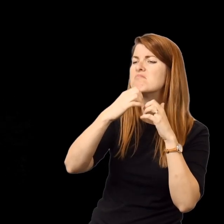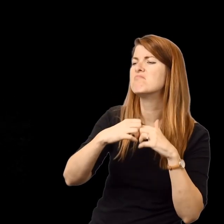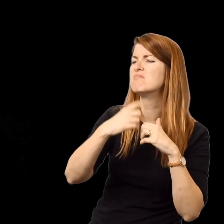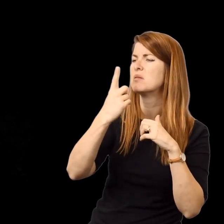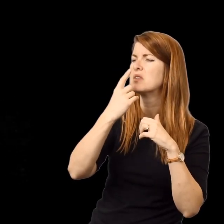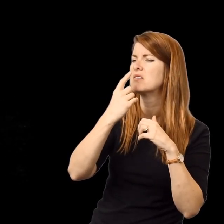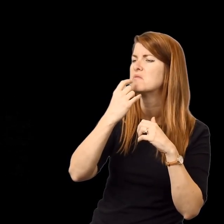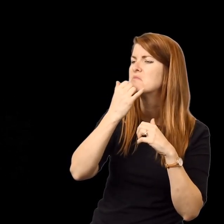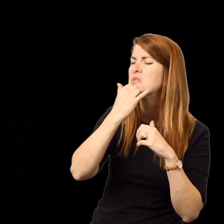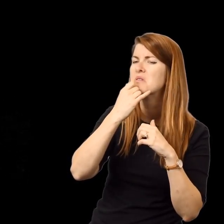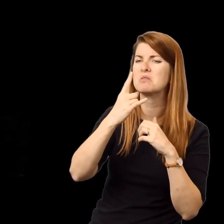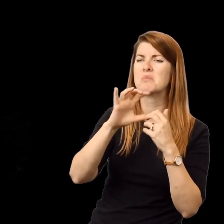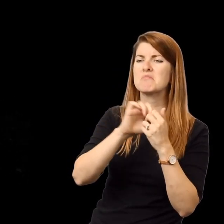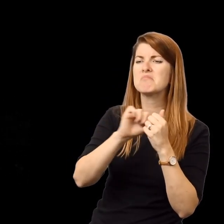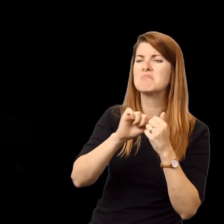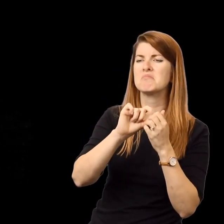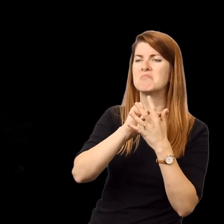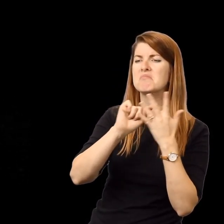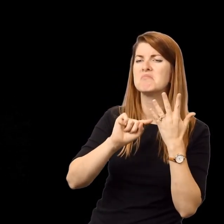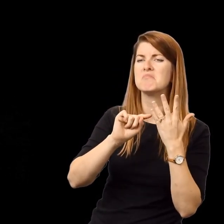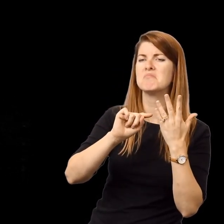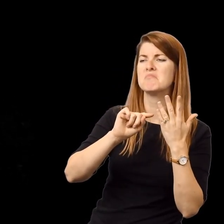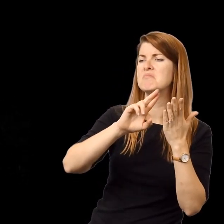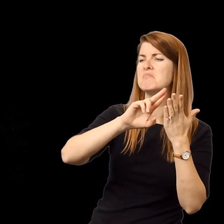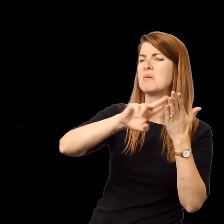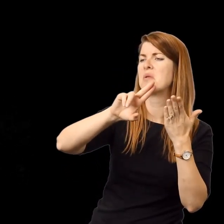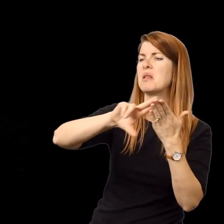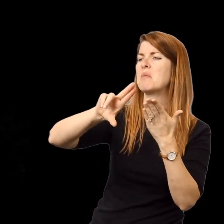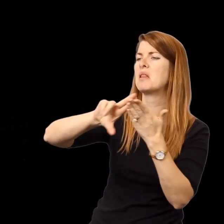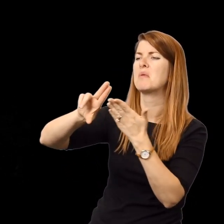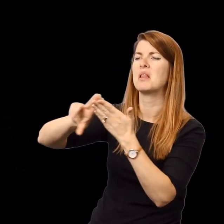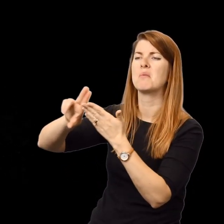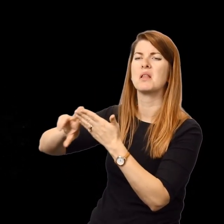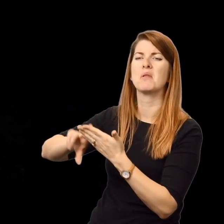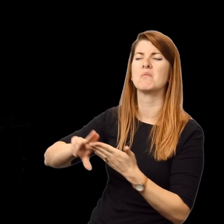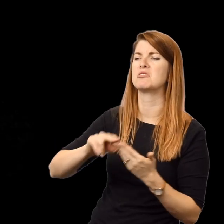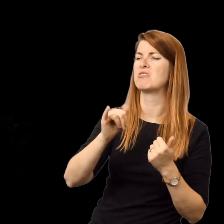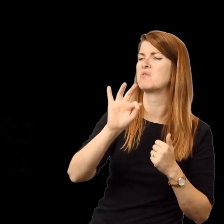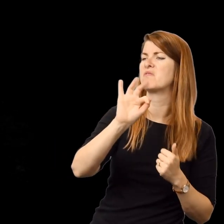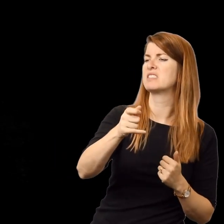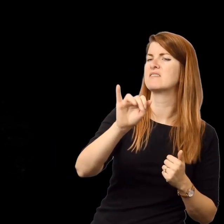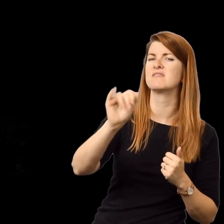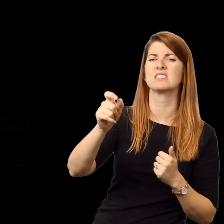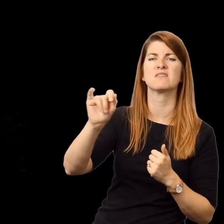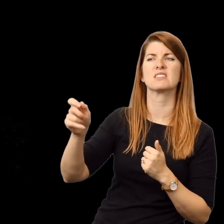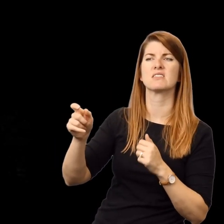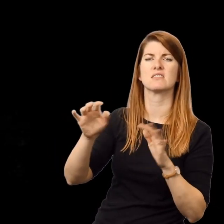Something is damaged, and from the medical model, we try and fix things